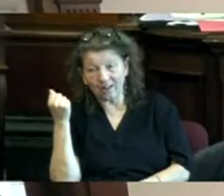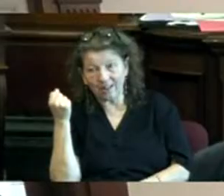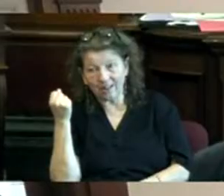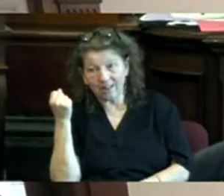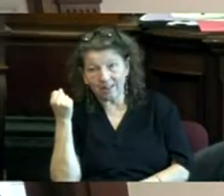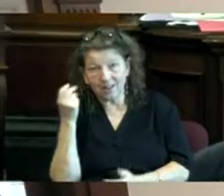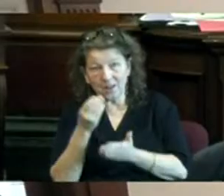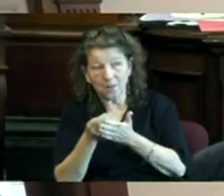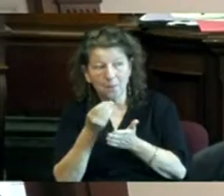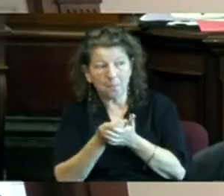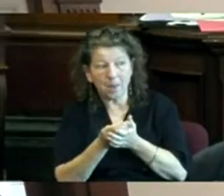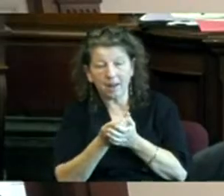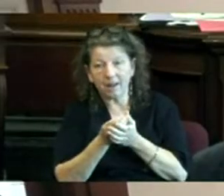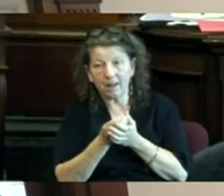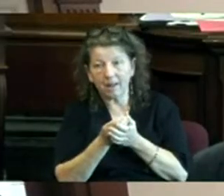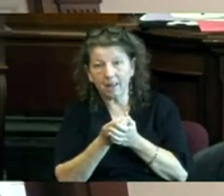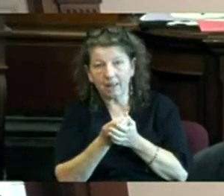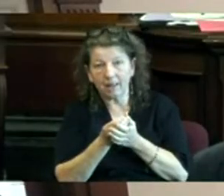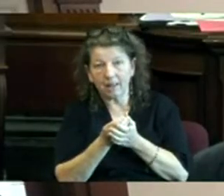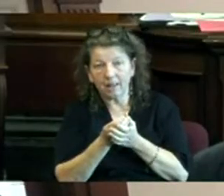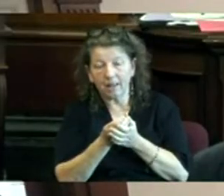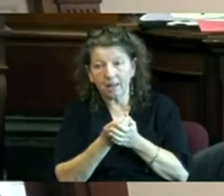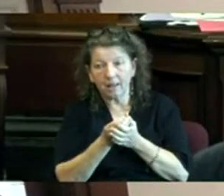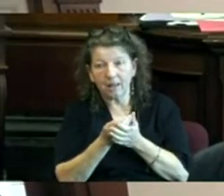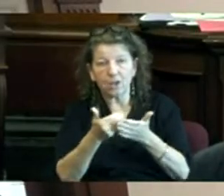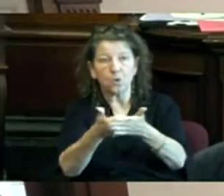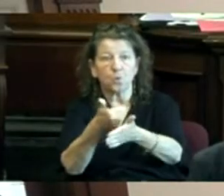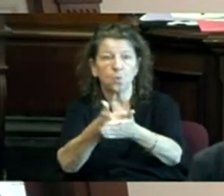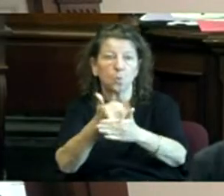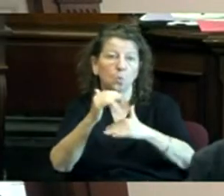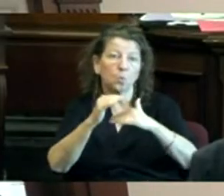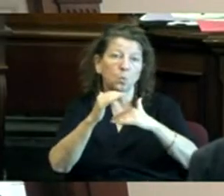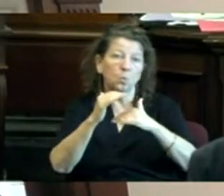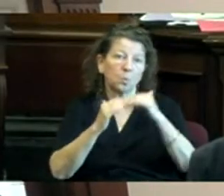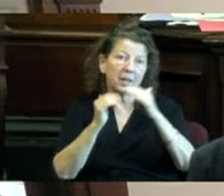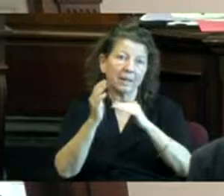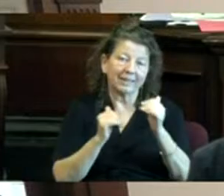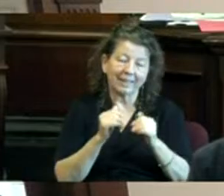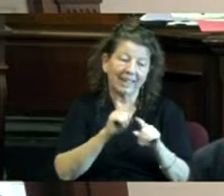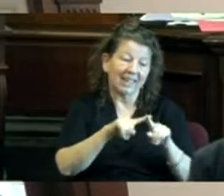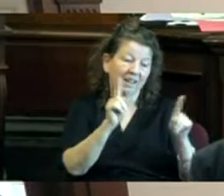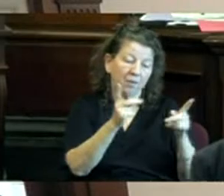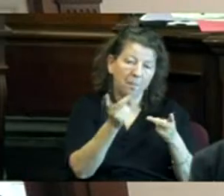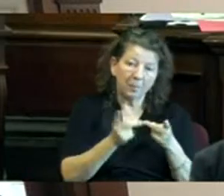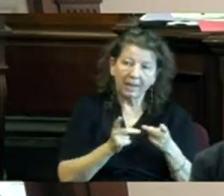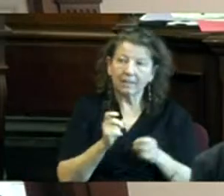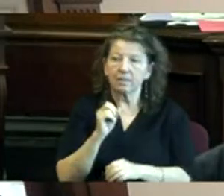invest in this structure, when it may well be better? Those